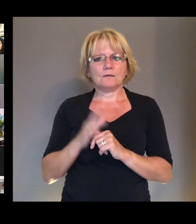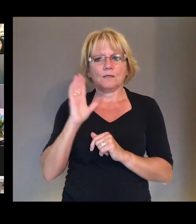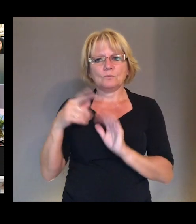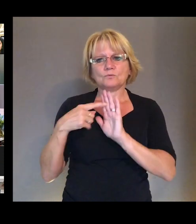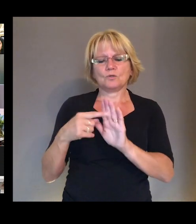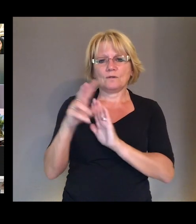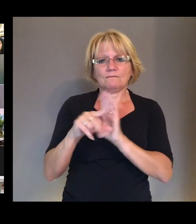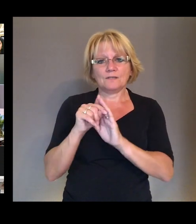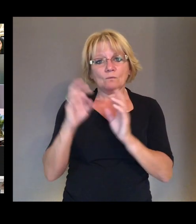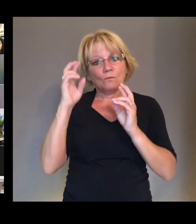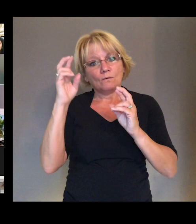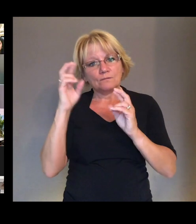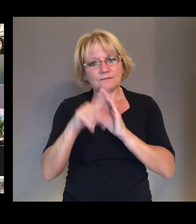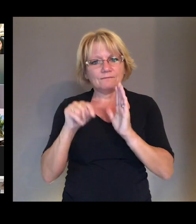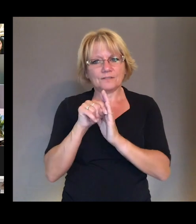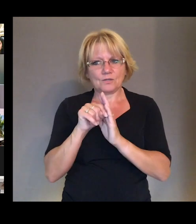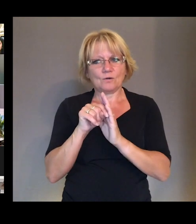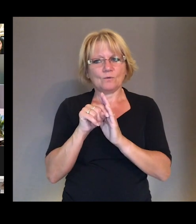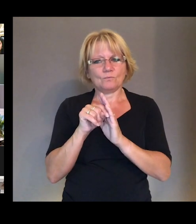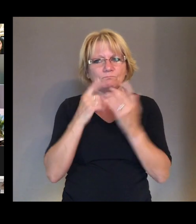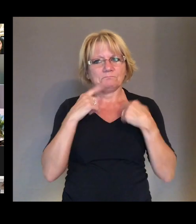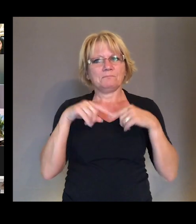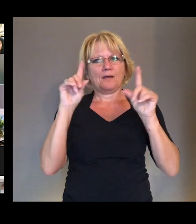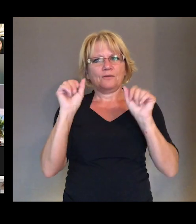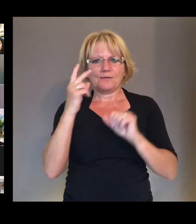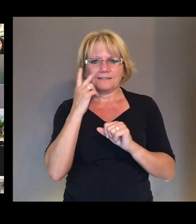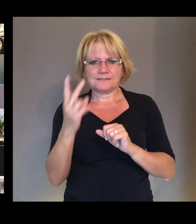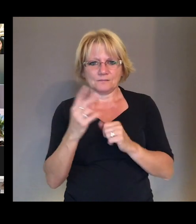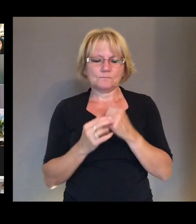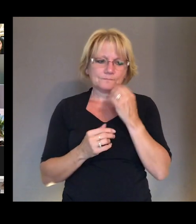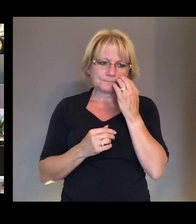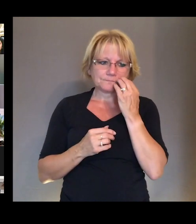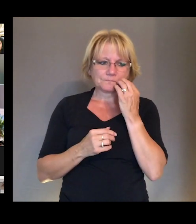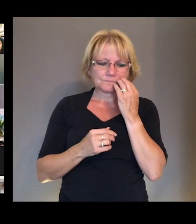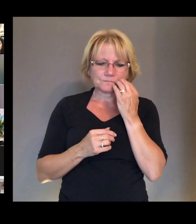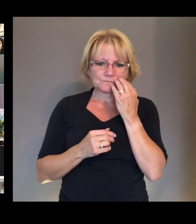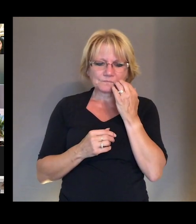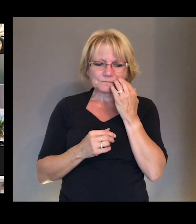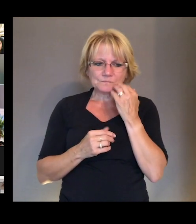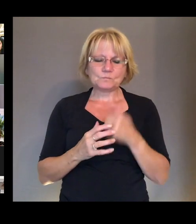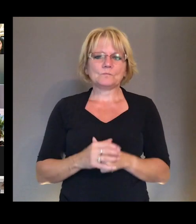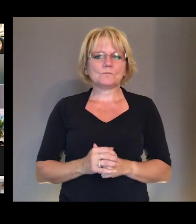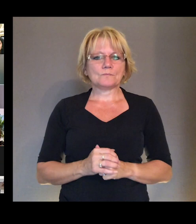but we'll play you this video hopefully. Let me know the video does work and that's embedded that we can see it and then we'll go from there.